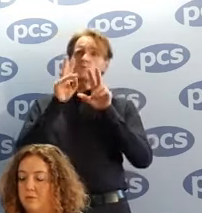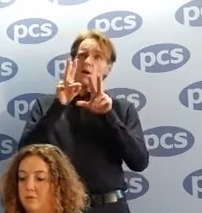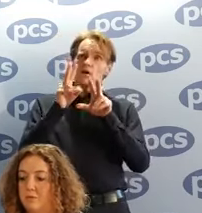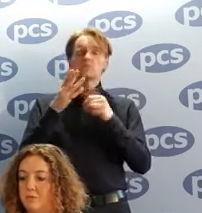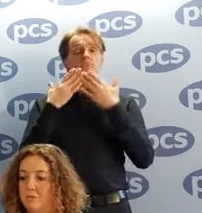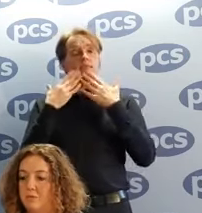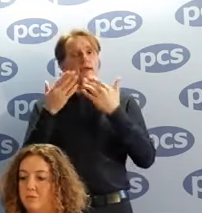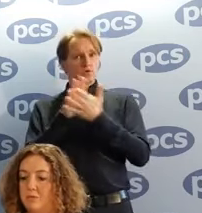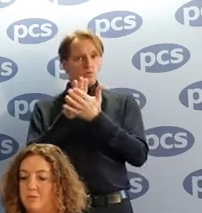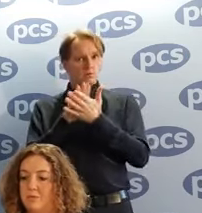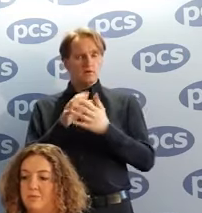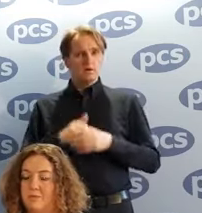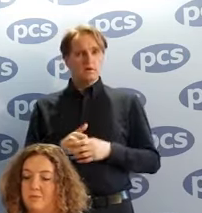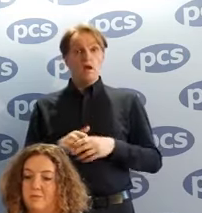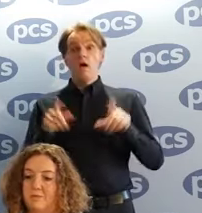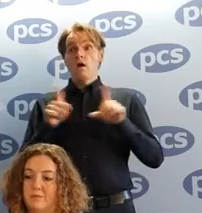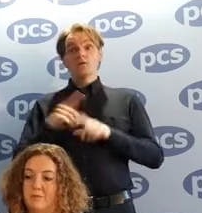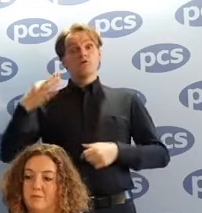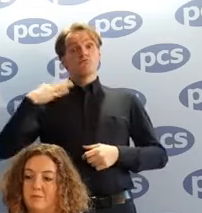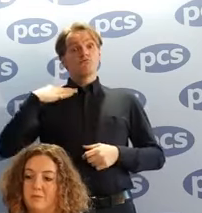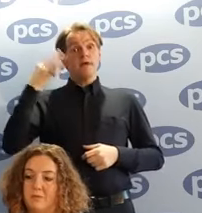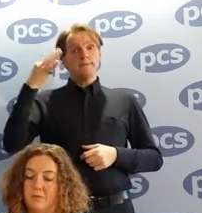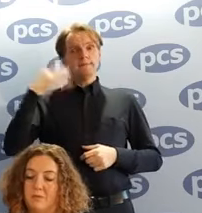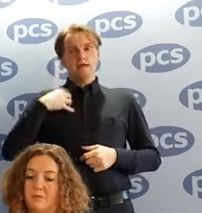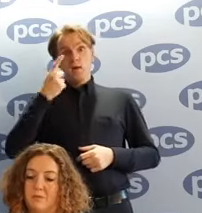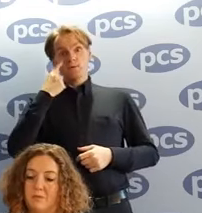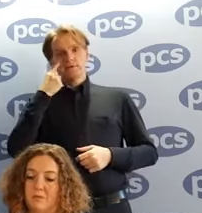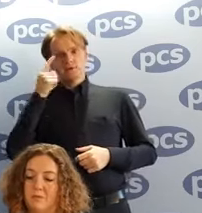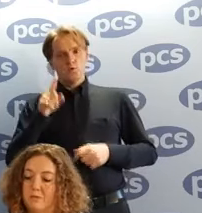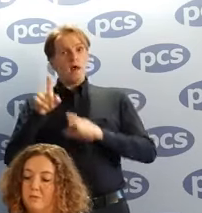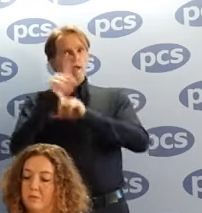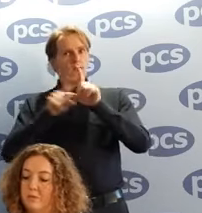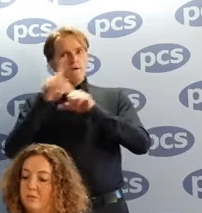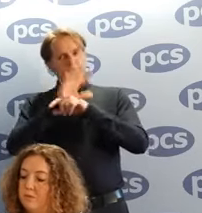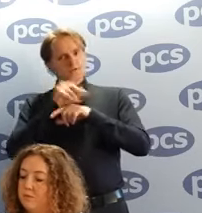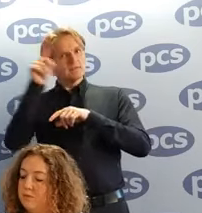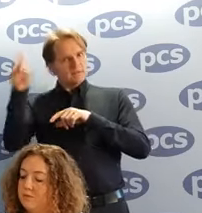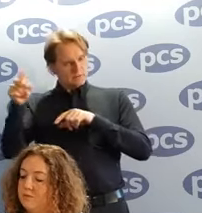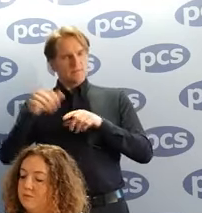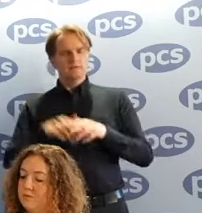all those reps that are coming to conference I'll see you at conference and hopefully